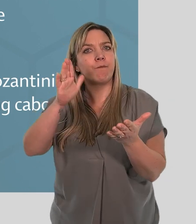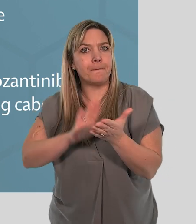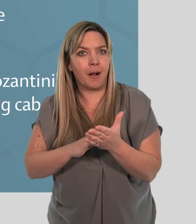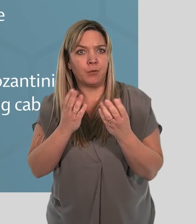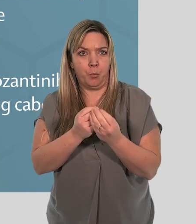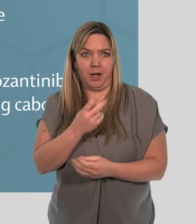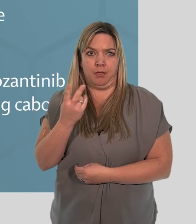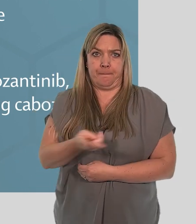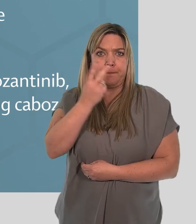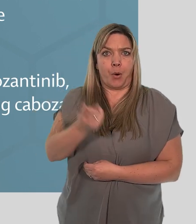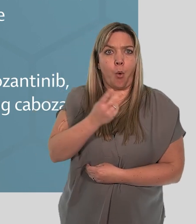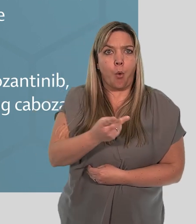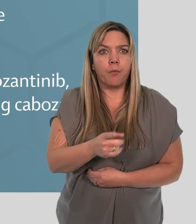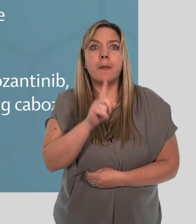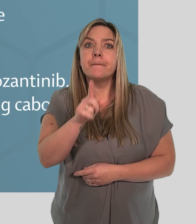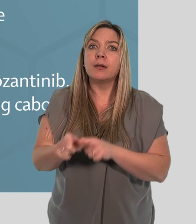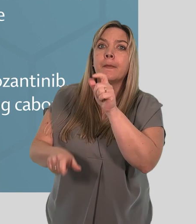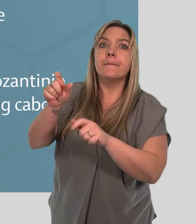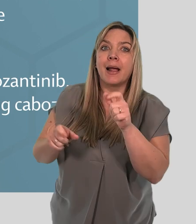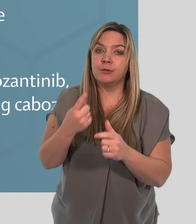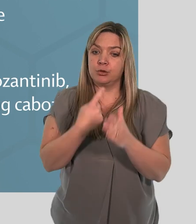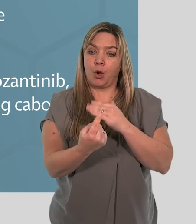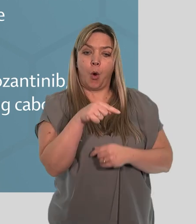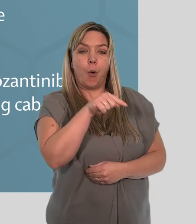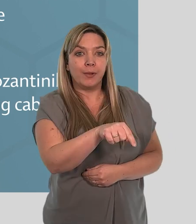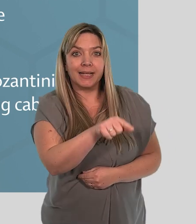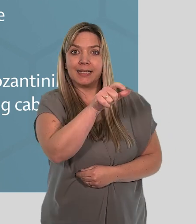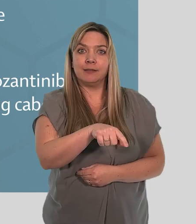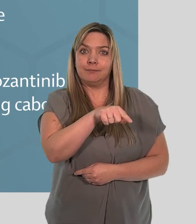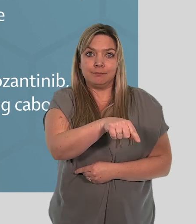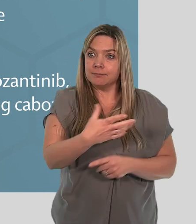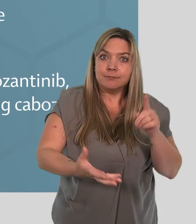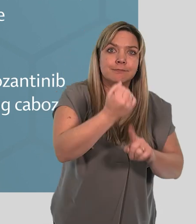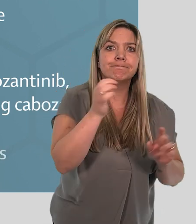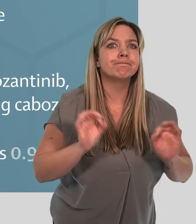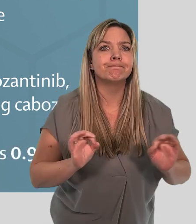but not reached on patients receiving cabozantinib alone. The hazard ratio approaching 1 for